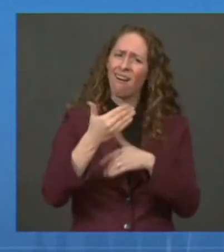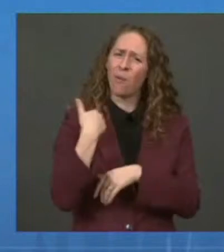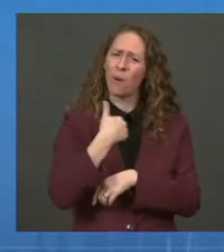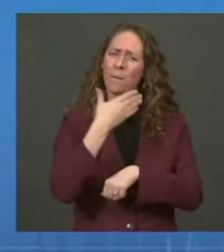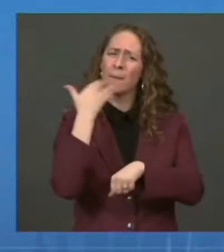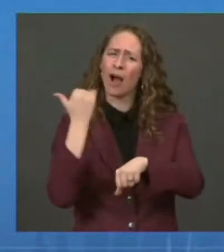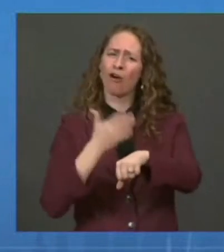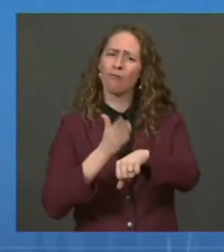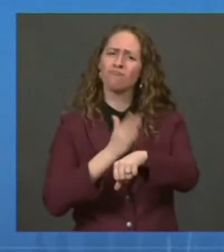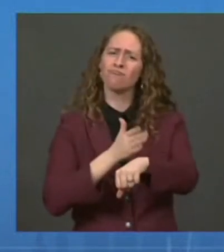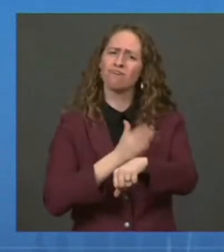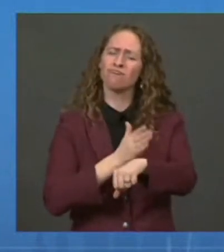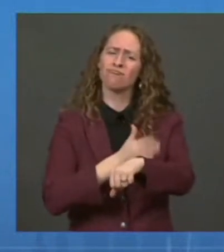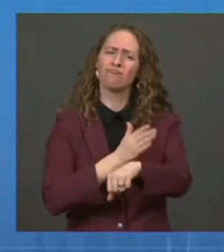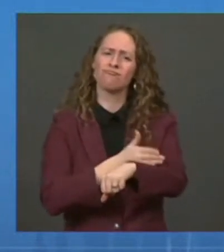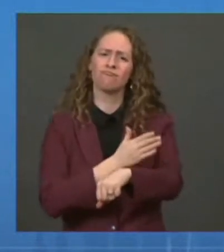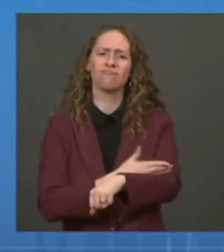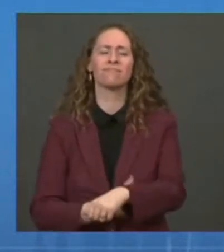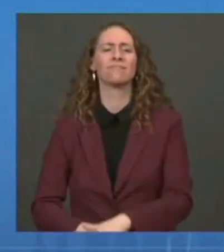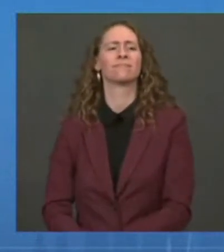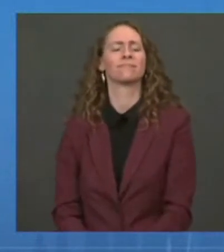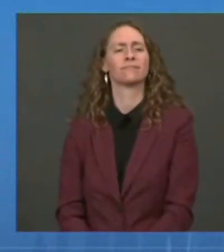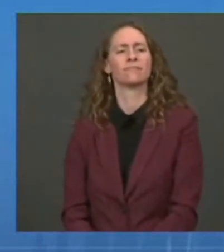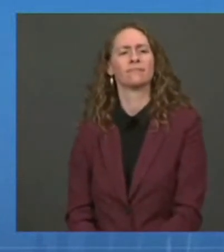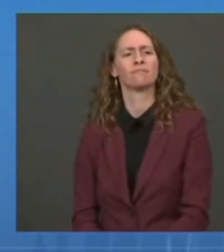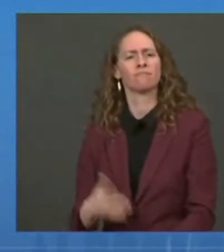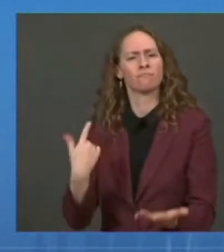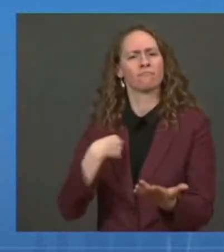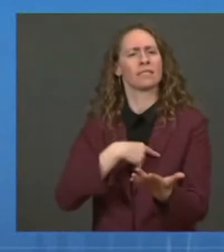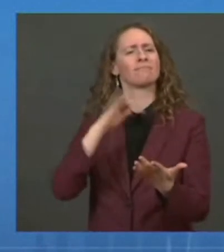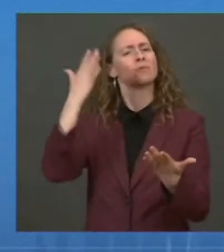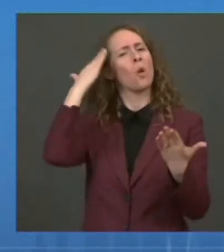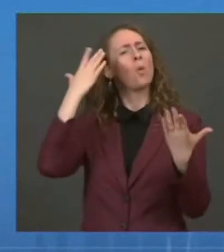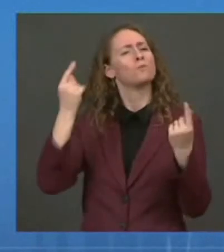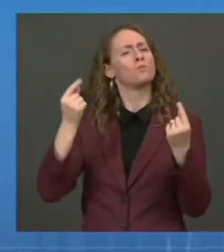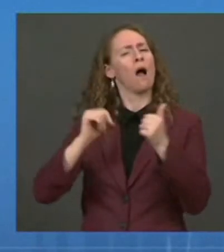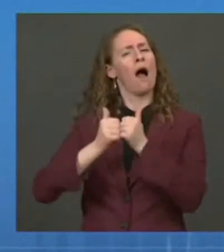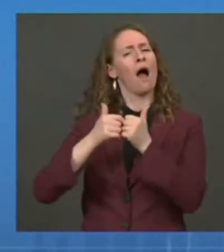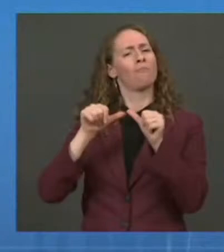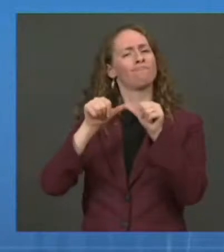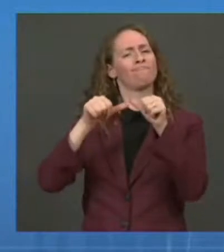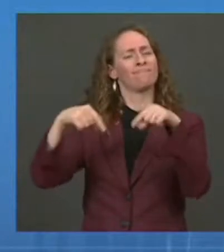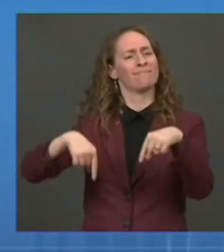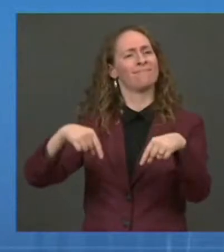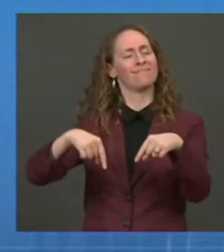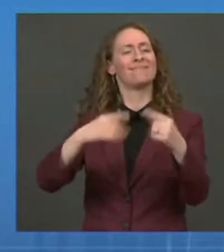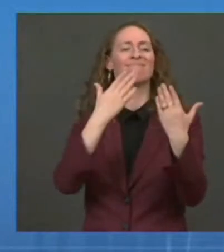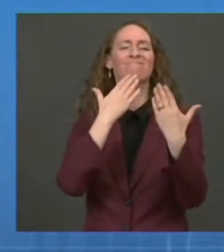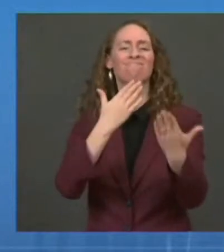THIS TO FEEL CAUTIOUS AND HOPEFUL. TO STAY ON THE RIGHT TRACK.